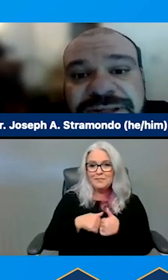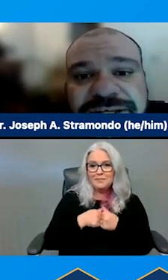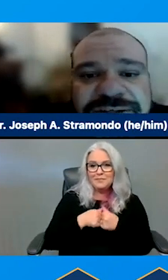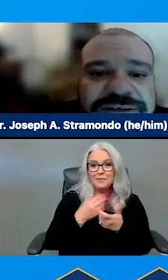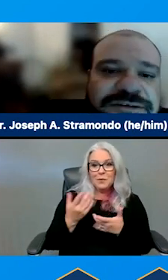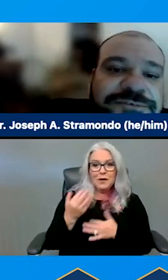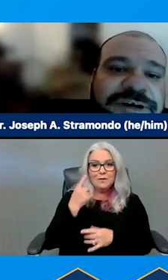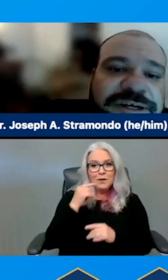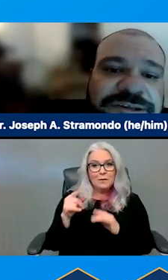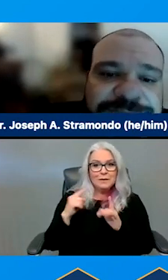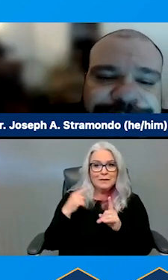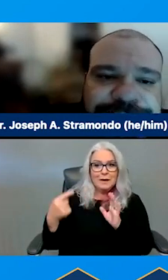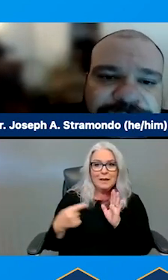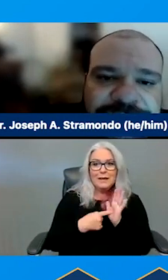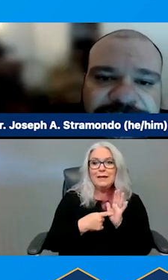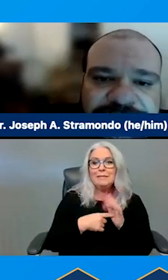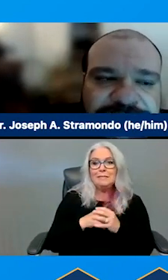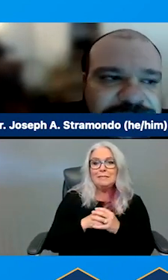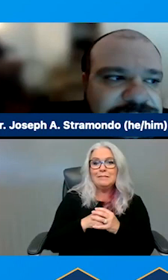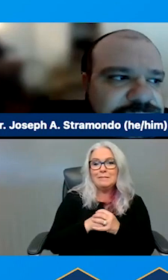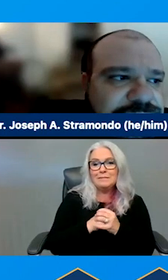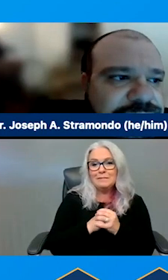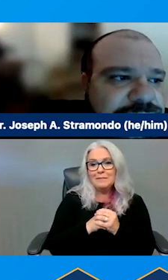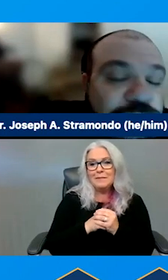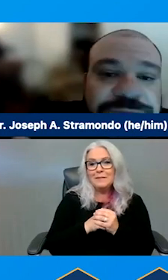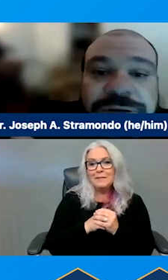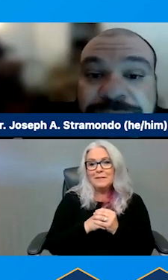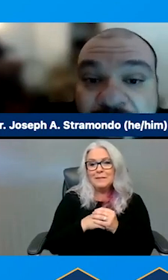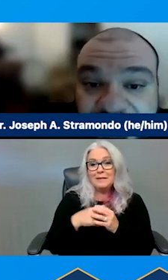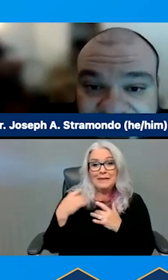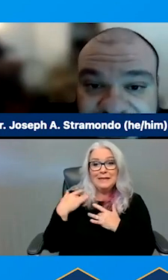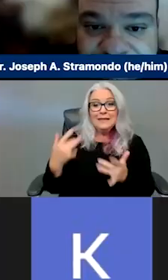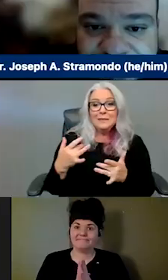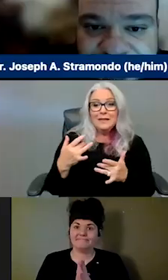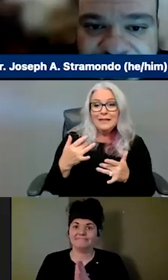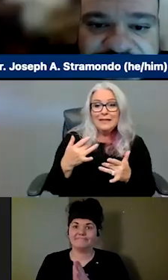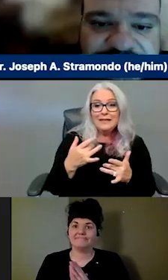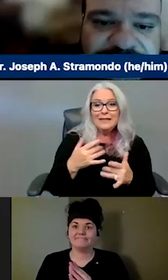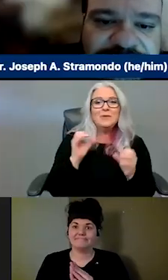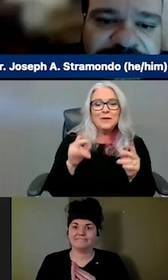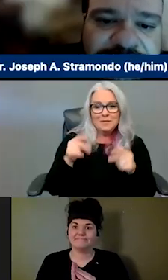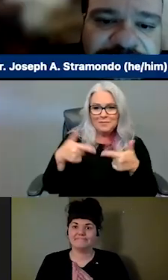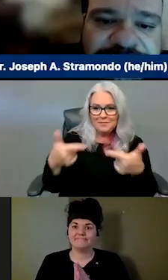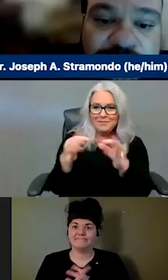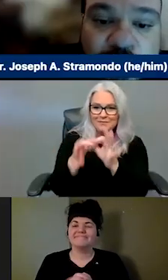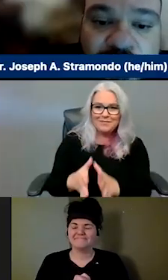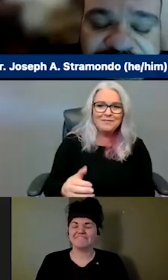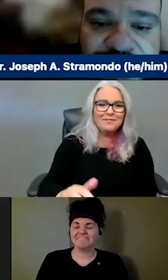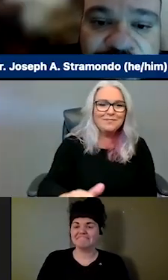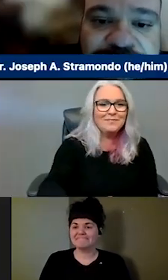are typically defined. Okay. Both in policy and in the public